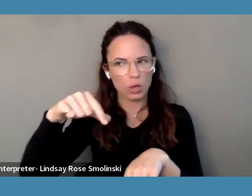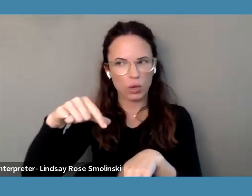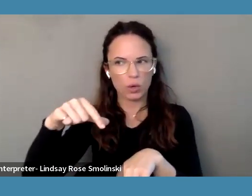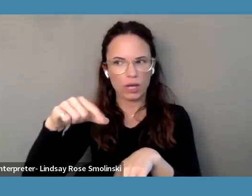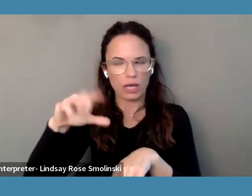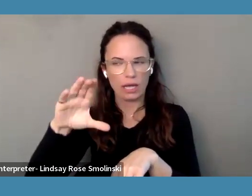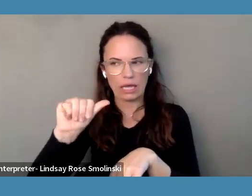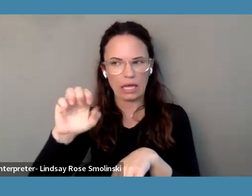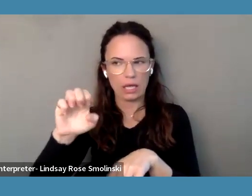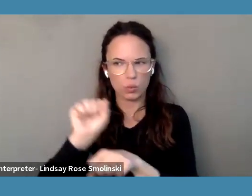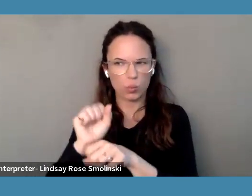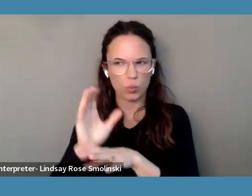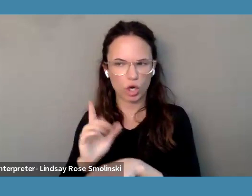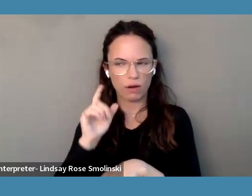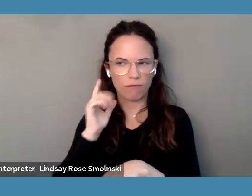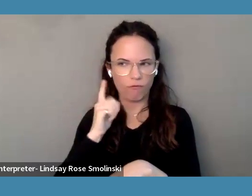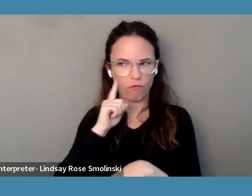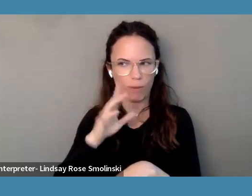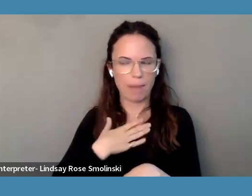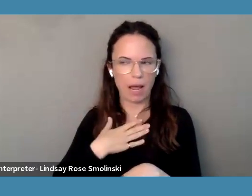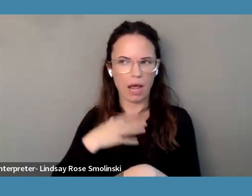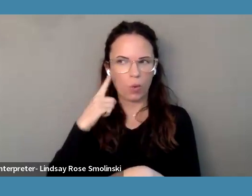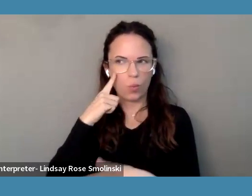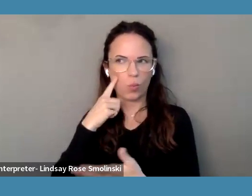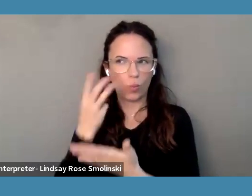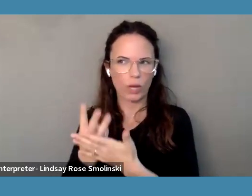and are there any limitations on the witnesses you can call?